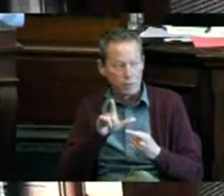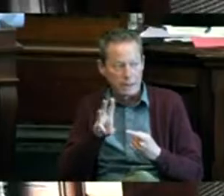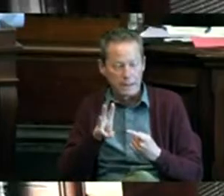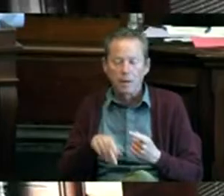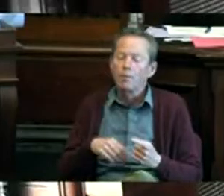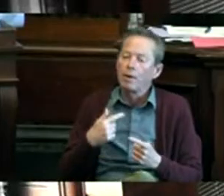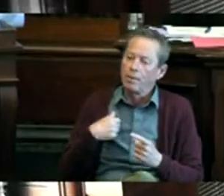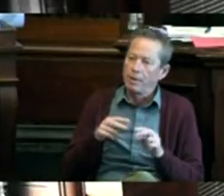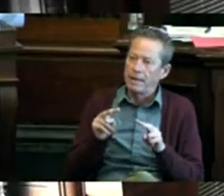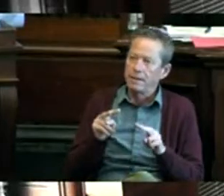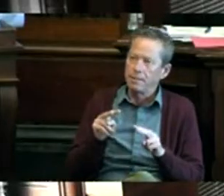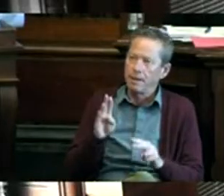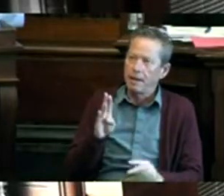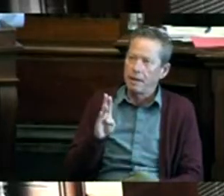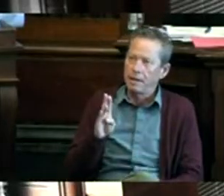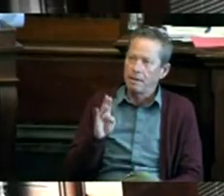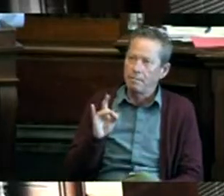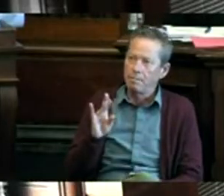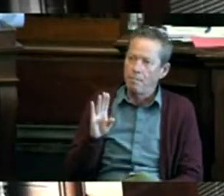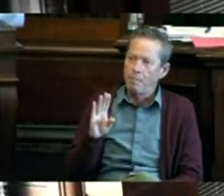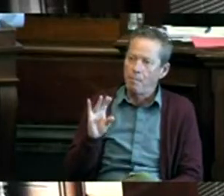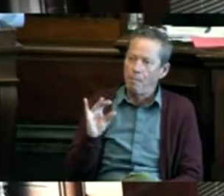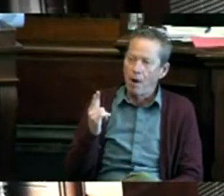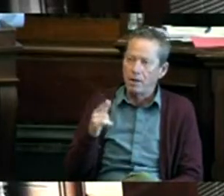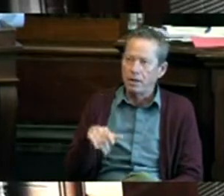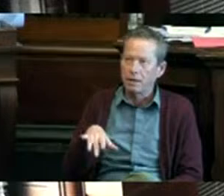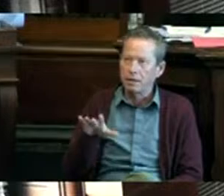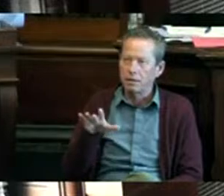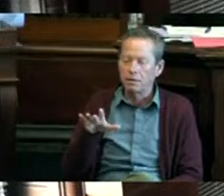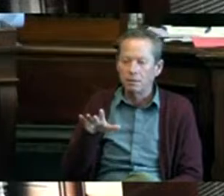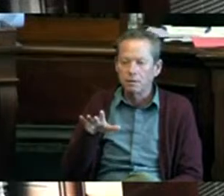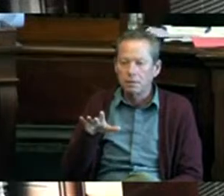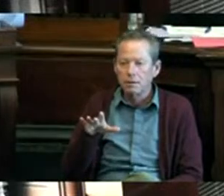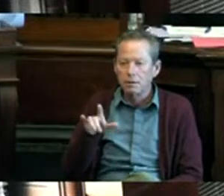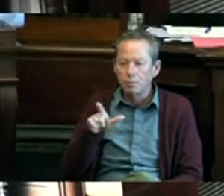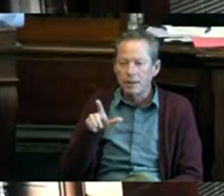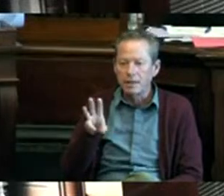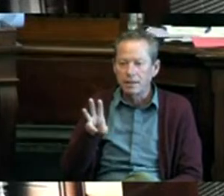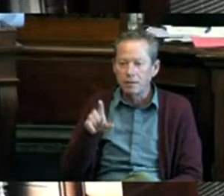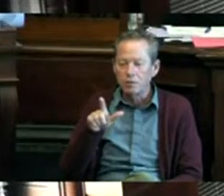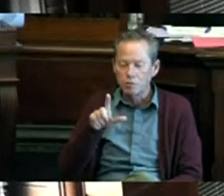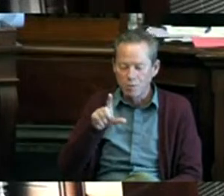actually won't be bonding for it